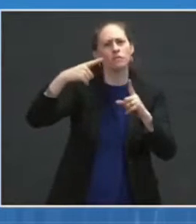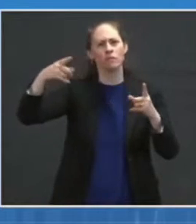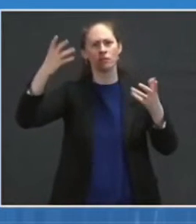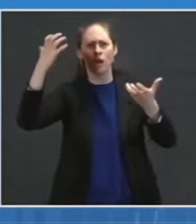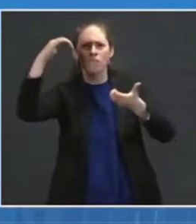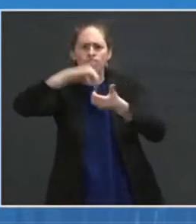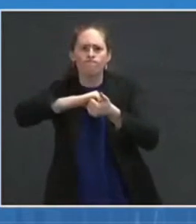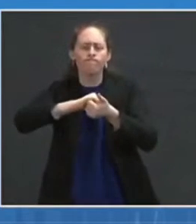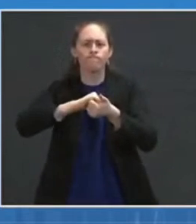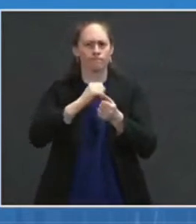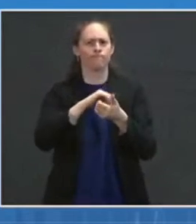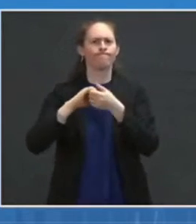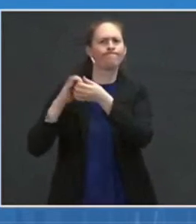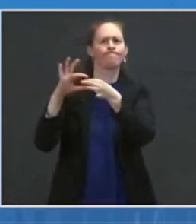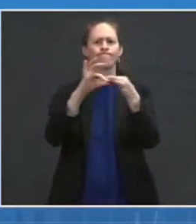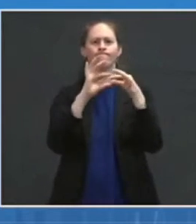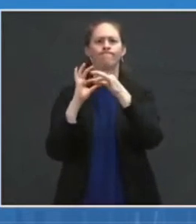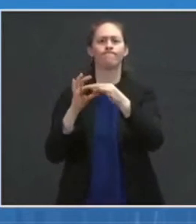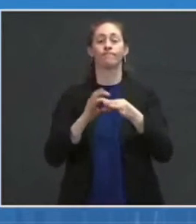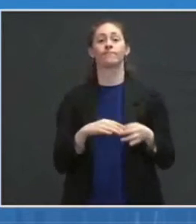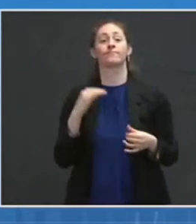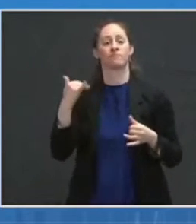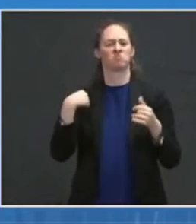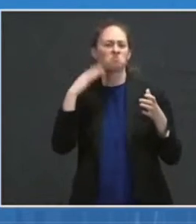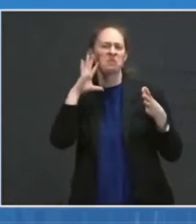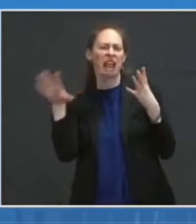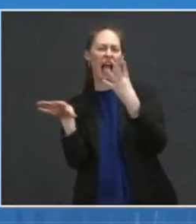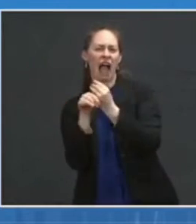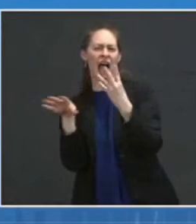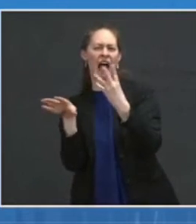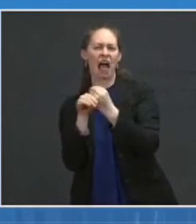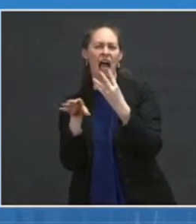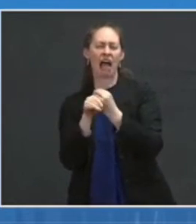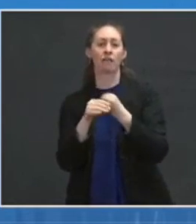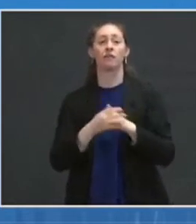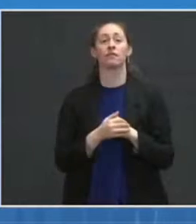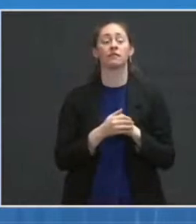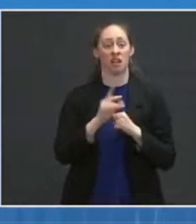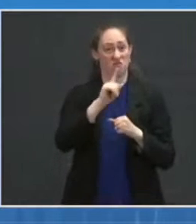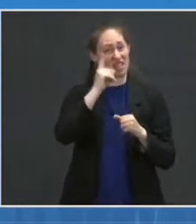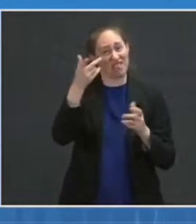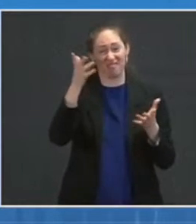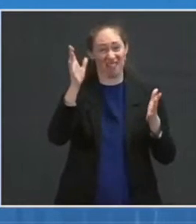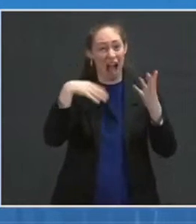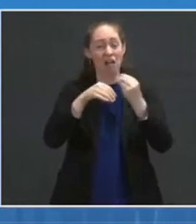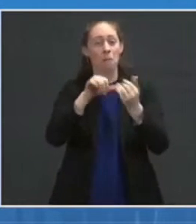POSITIVE. DR. WALENSKY, ANYTHING YOU